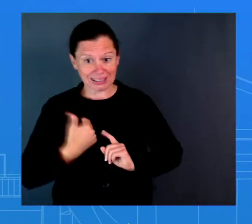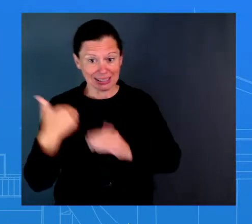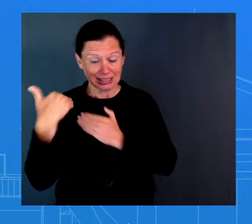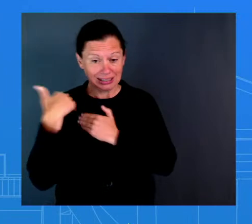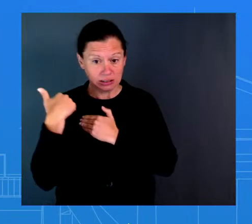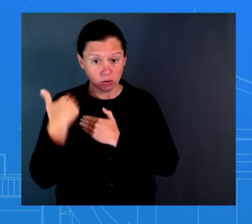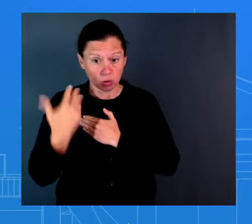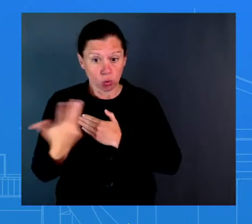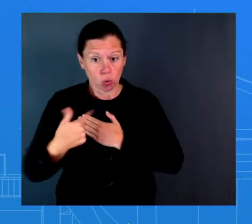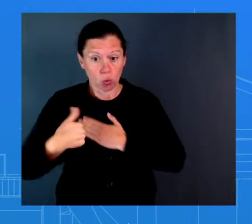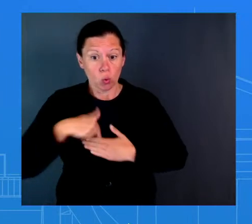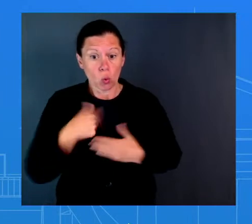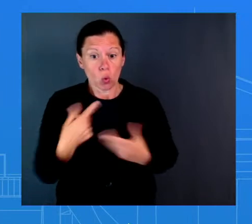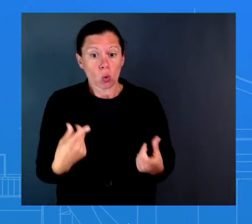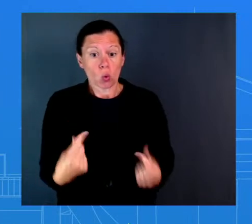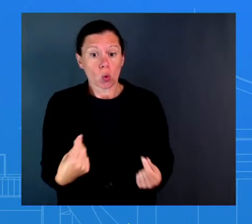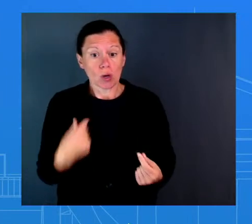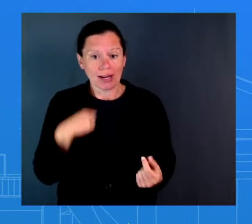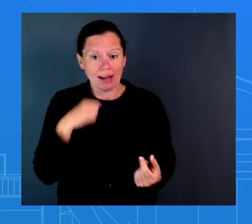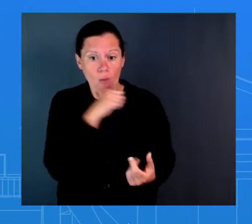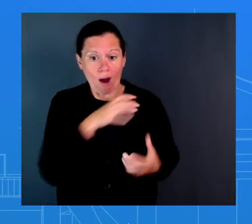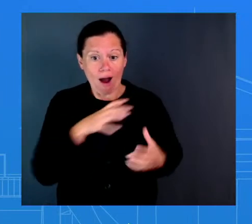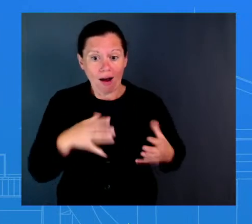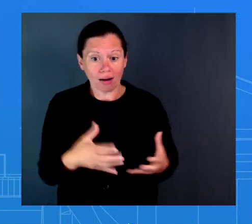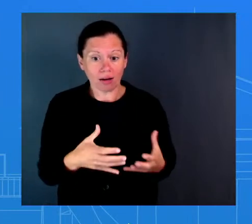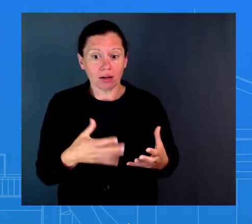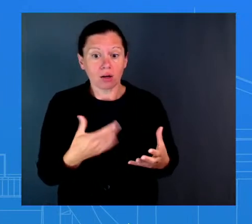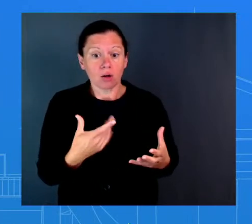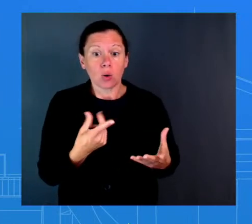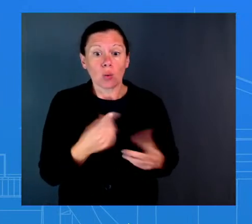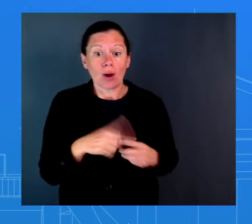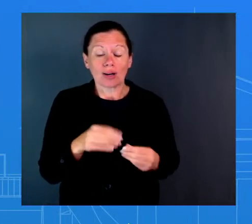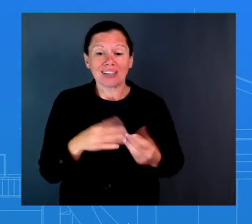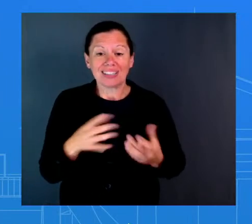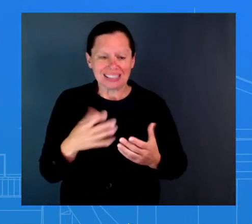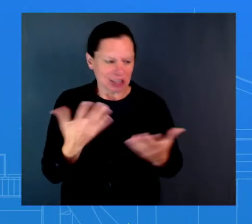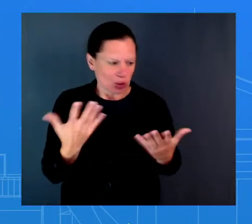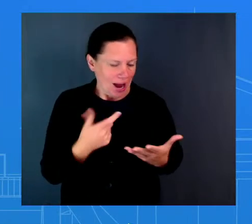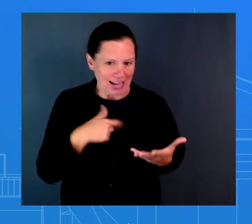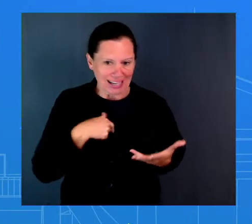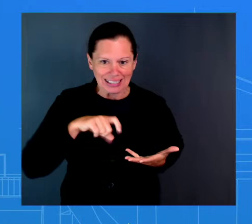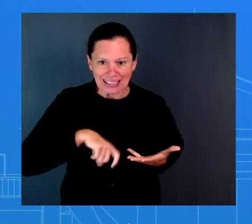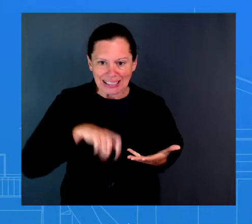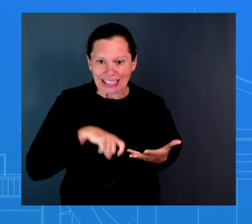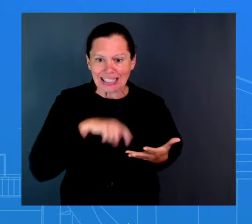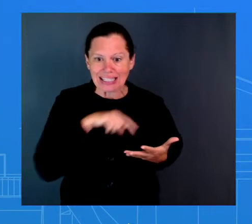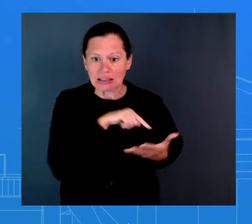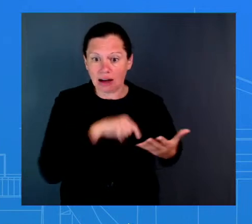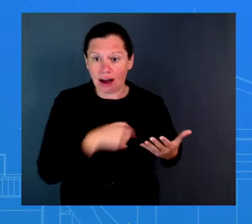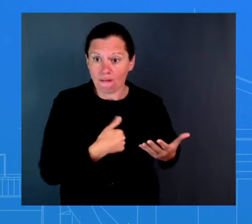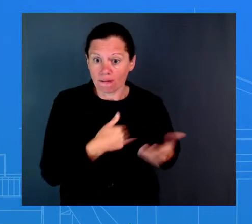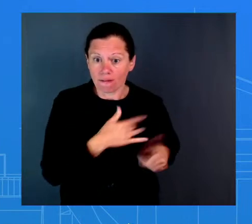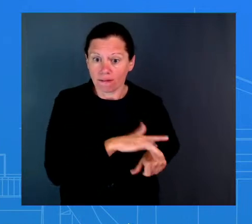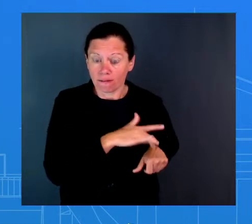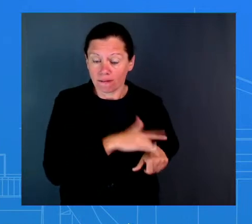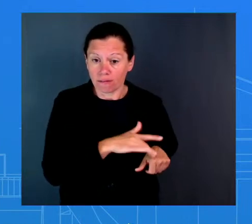we take a look at our -- what we have in our inventory and what they put on contract to purchase. Most of what they acquire, of course,